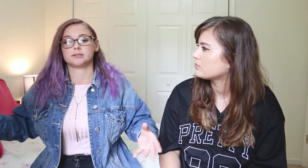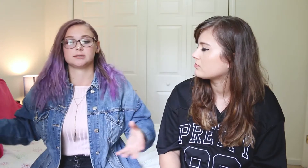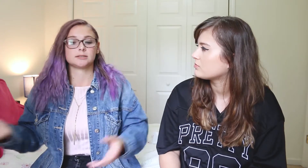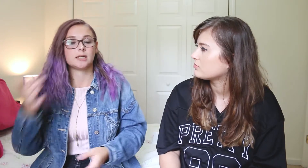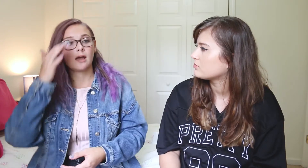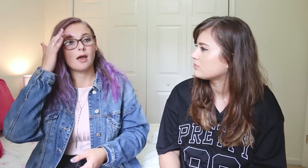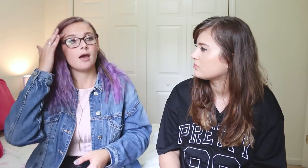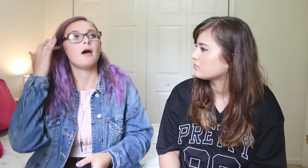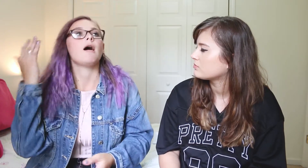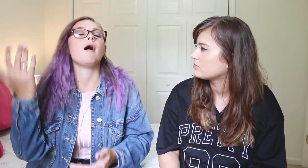Just lost.